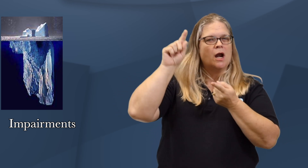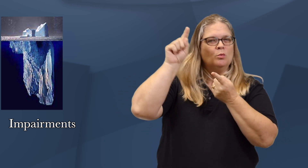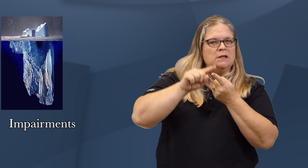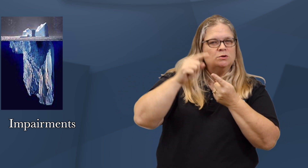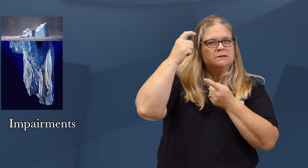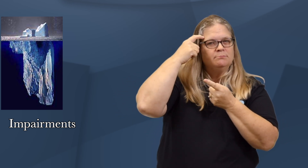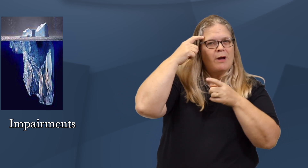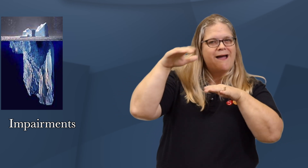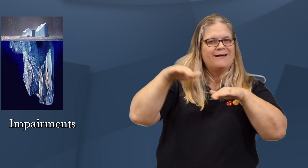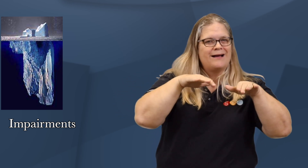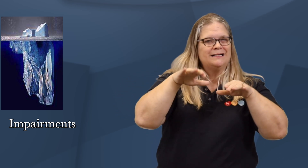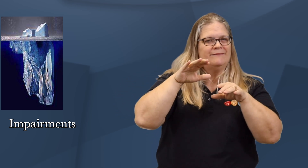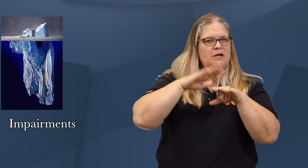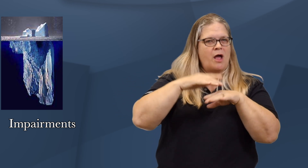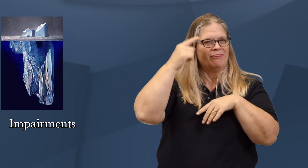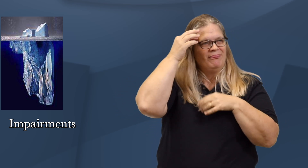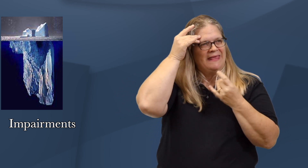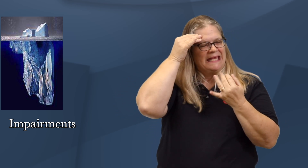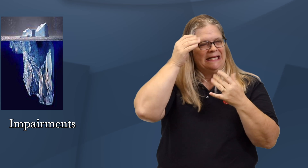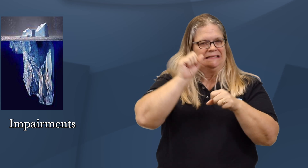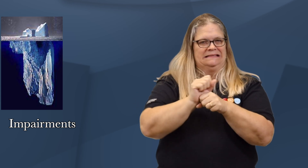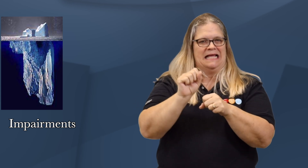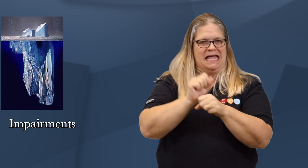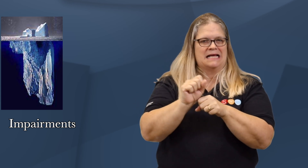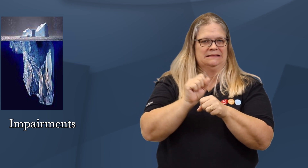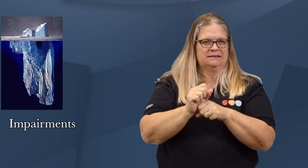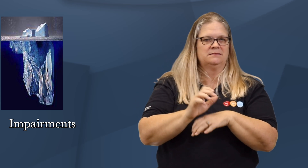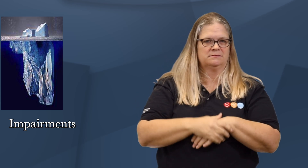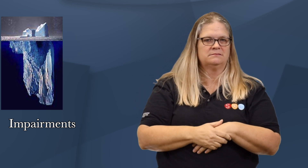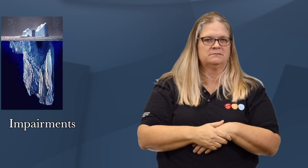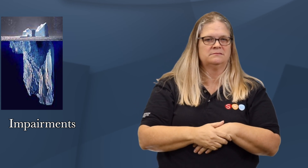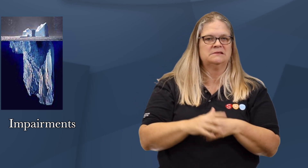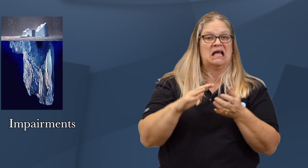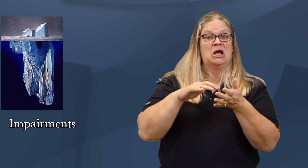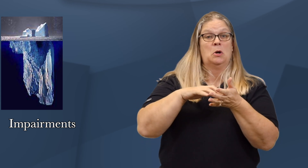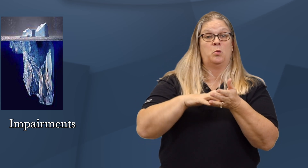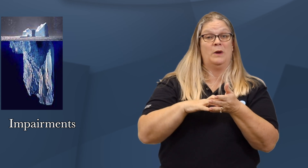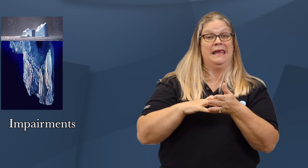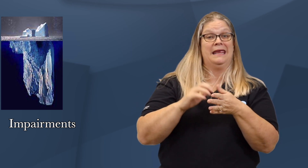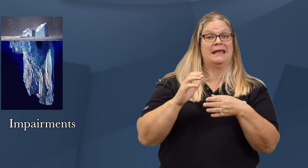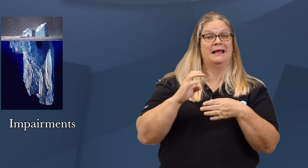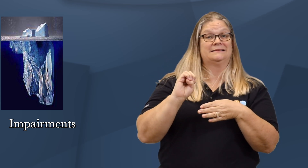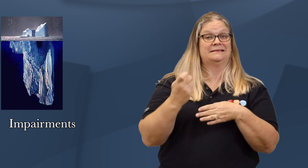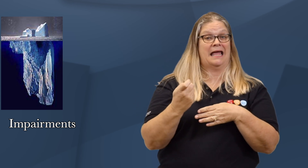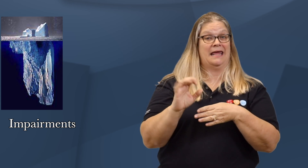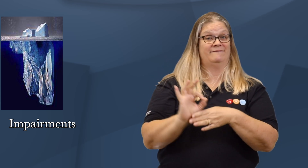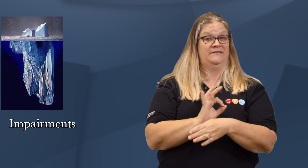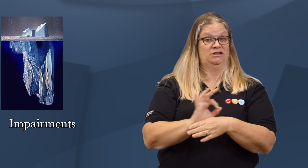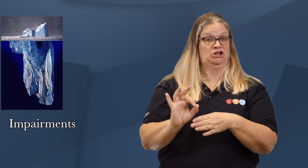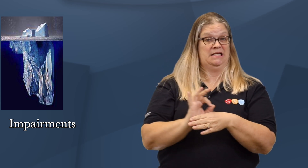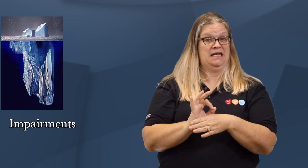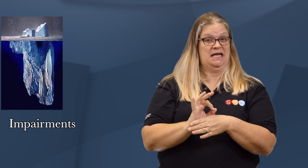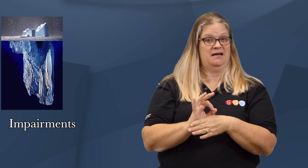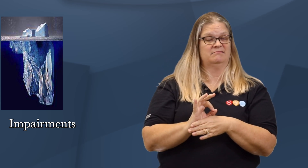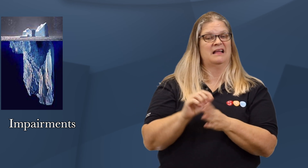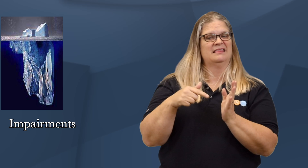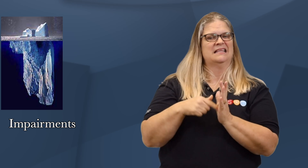which helps reduce brain activity for thinking tasks. It can mean week executive functioning.